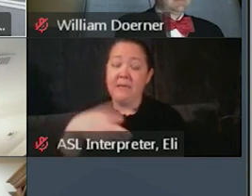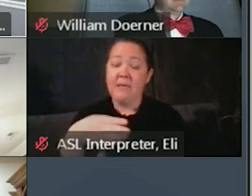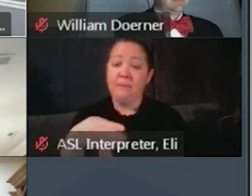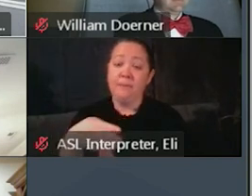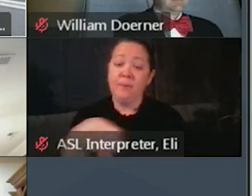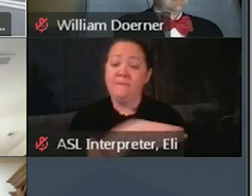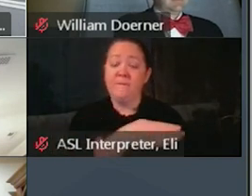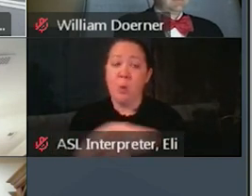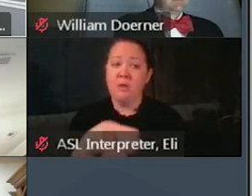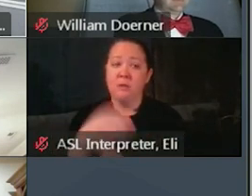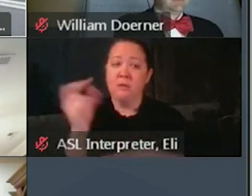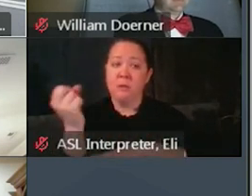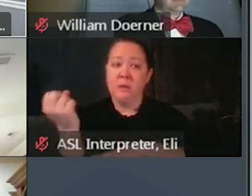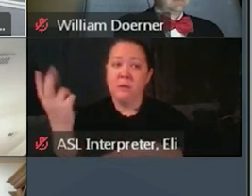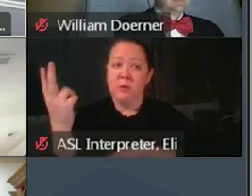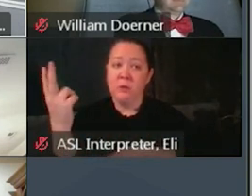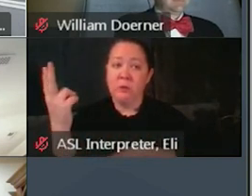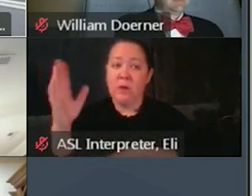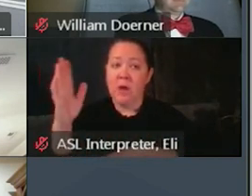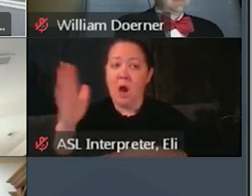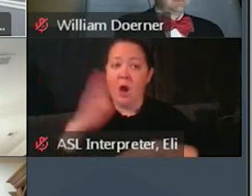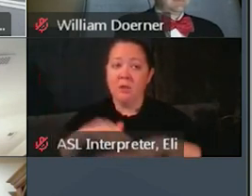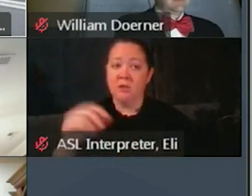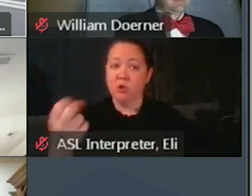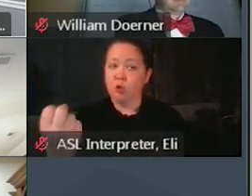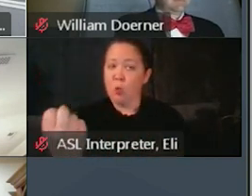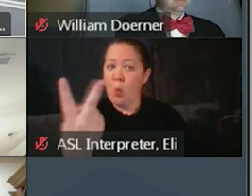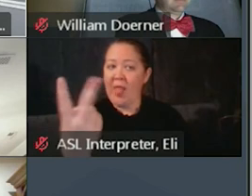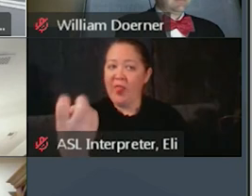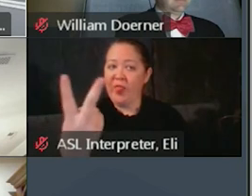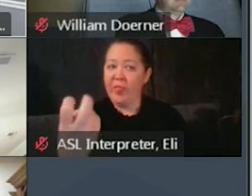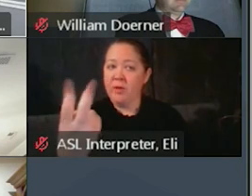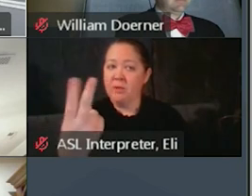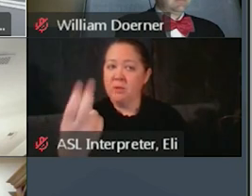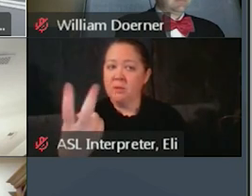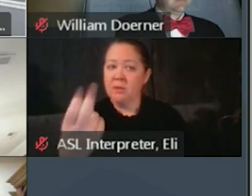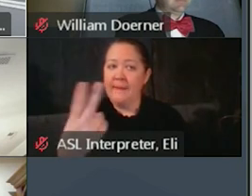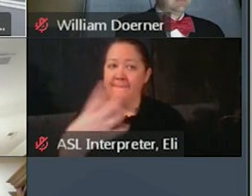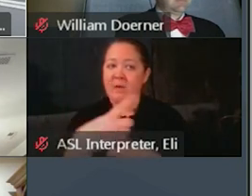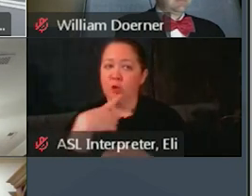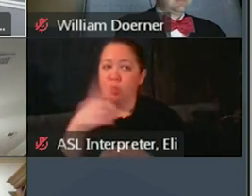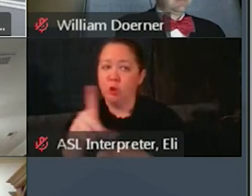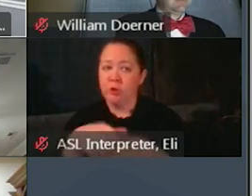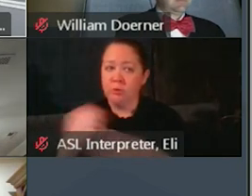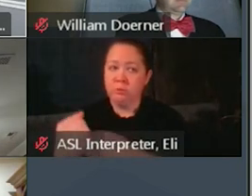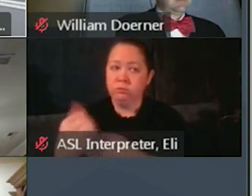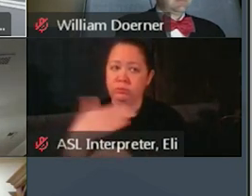I think those who are signed up today are good, but so, but make sure you, if you have any additional exhibits, you get them in by that Tuesday, before the 12th,